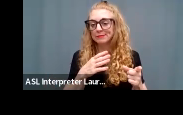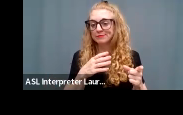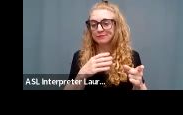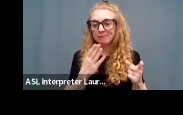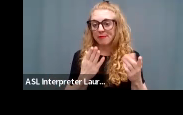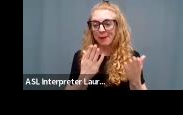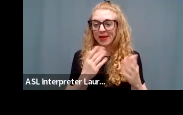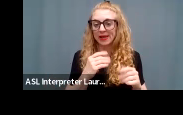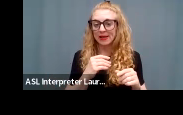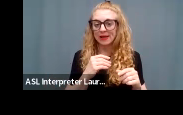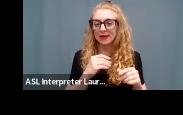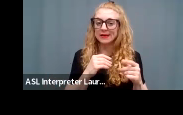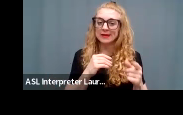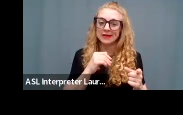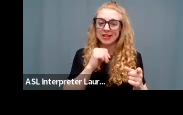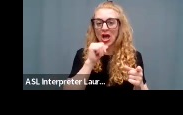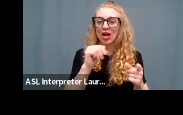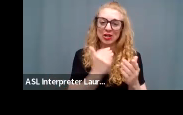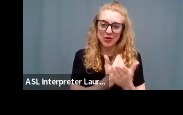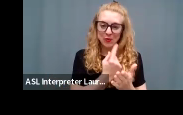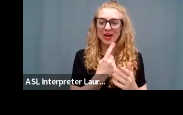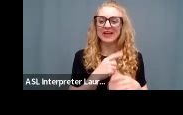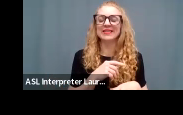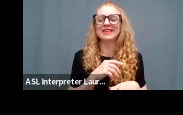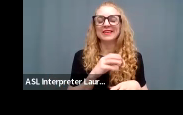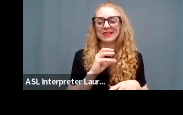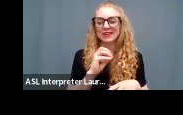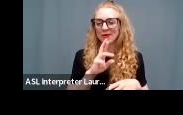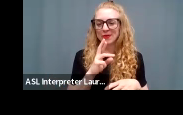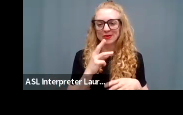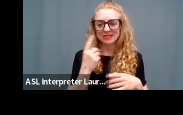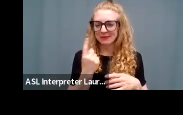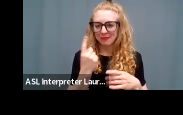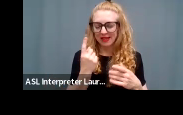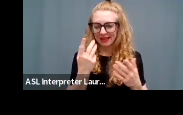necessarily a new one and is somewhere near a hub or one of the devices sometimes you know we find